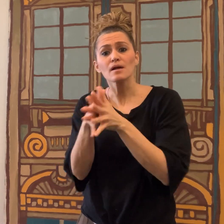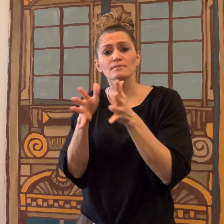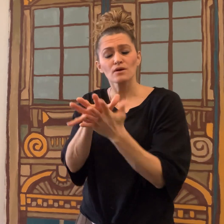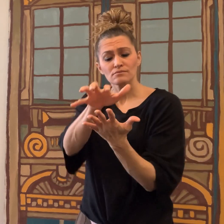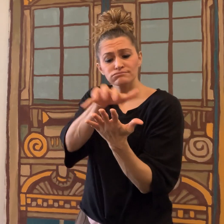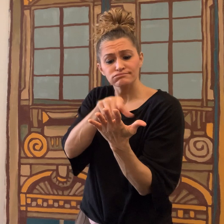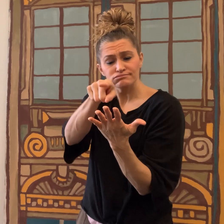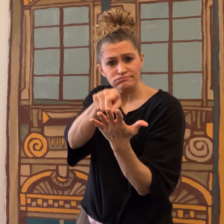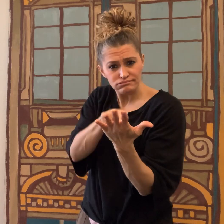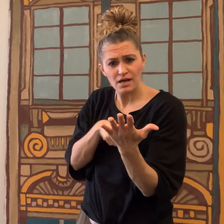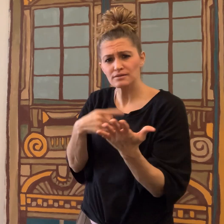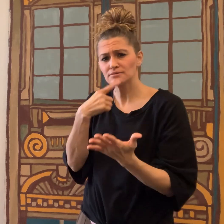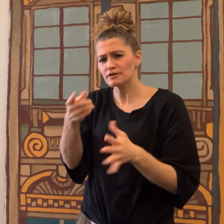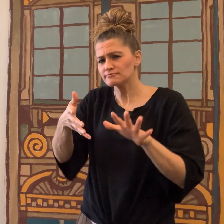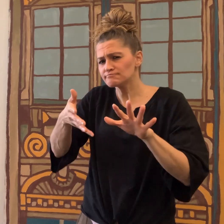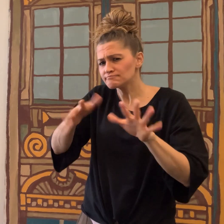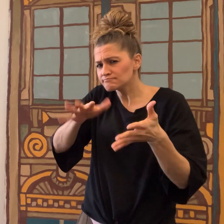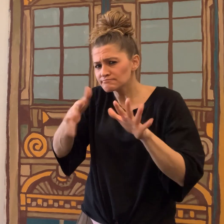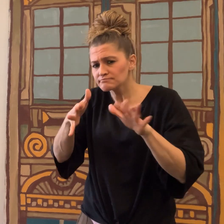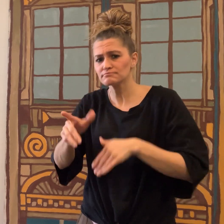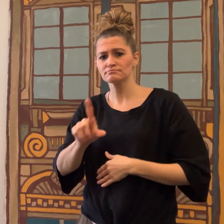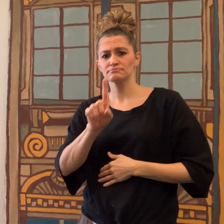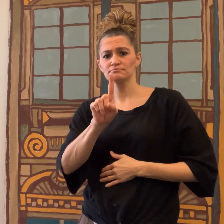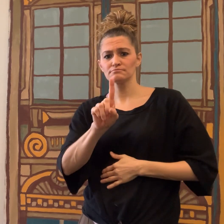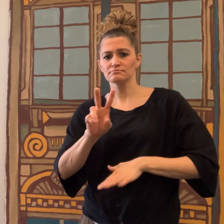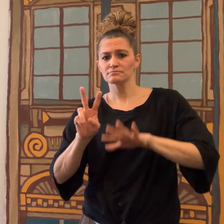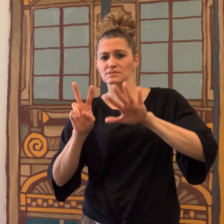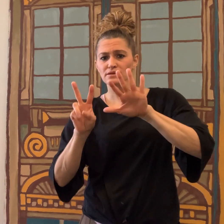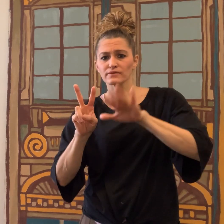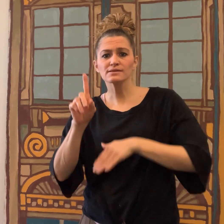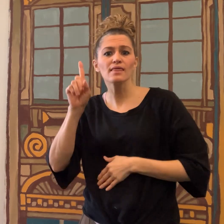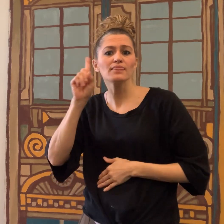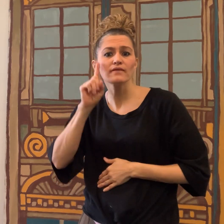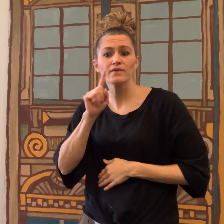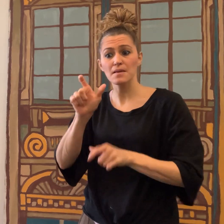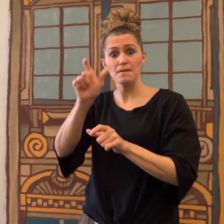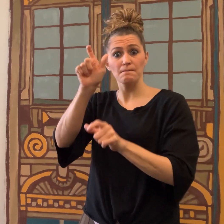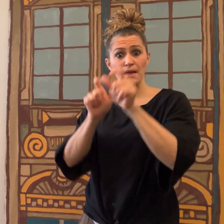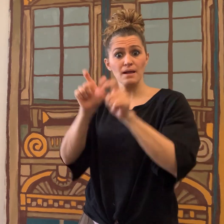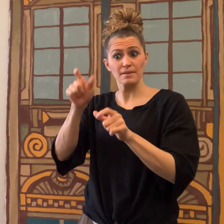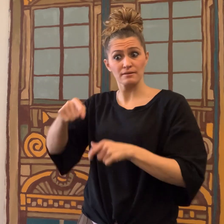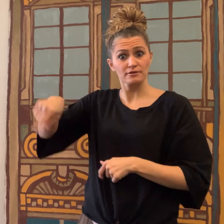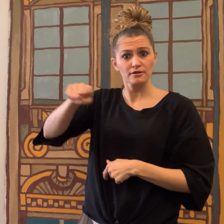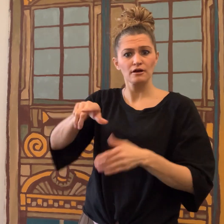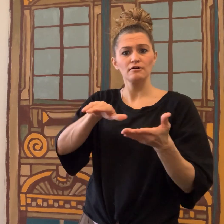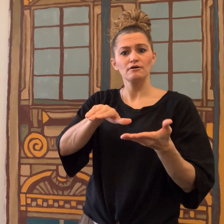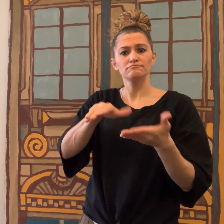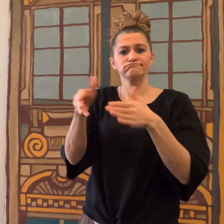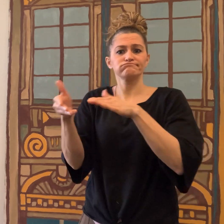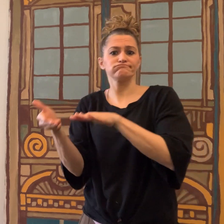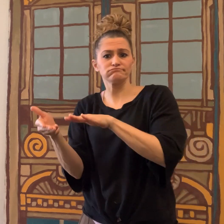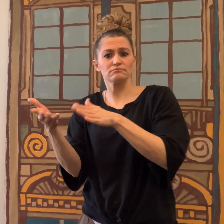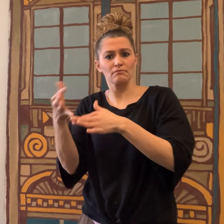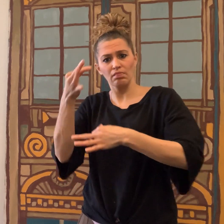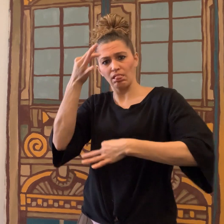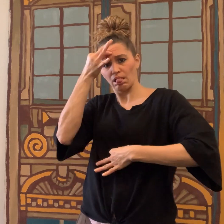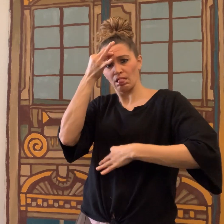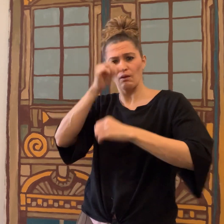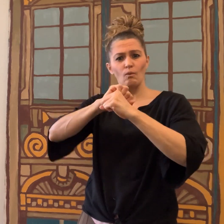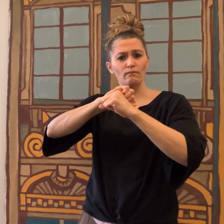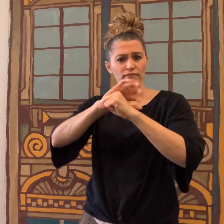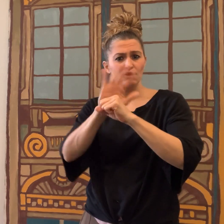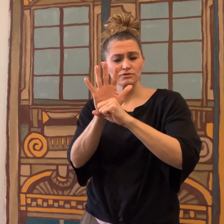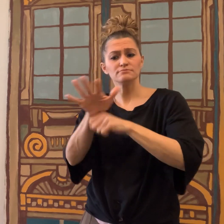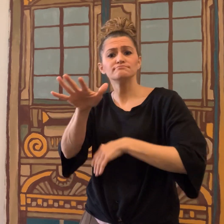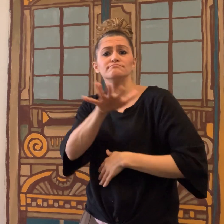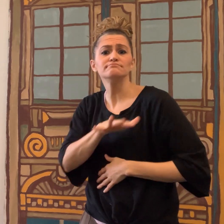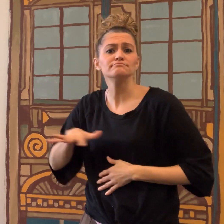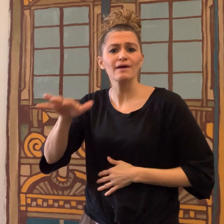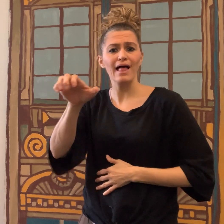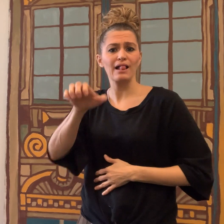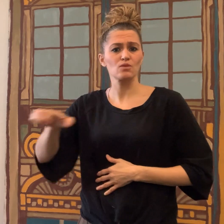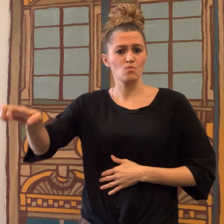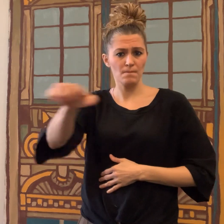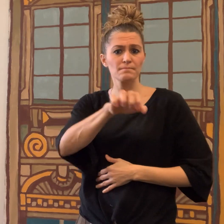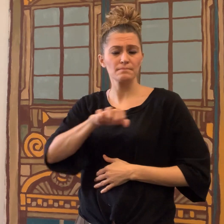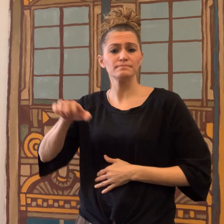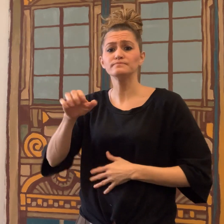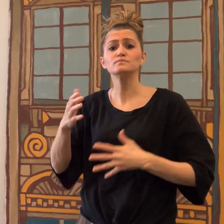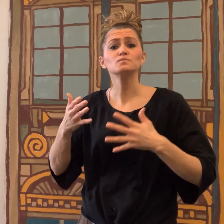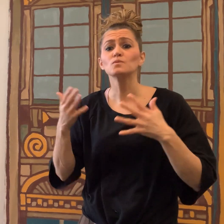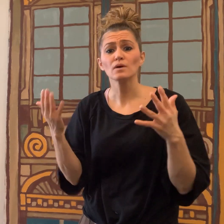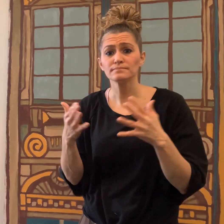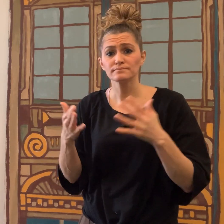The report estimates that 17 Deaf people died from COVID-19 in Europe: